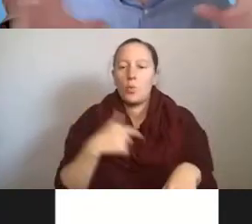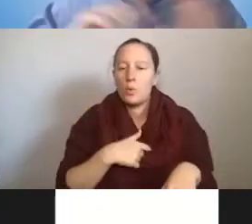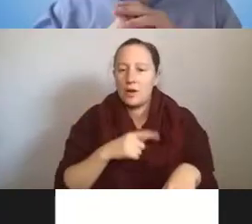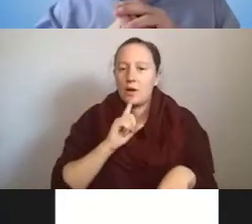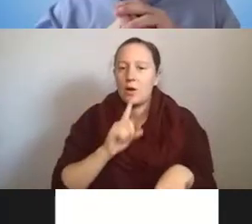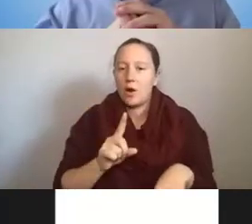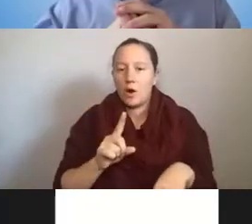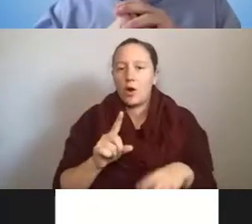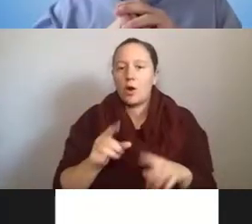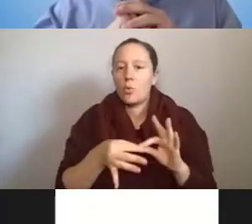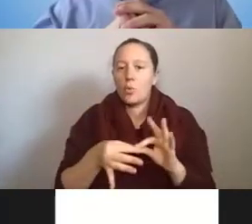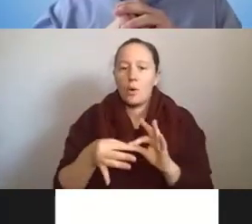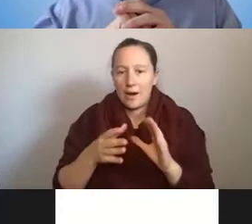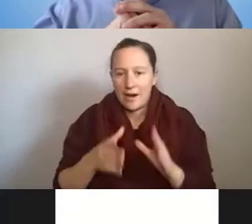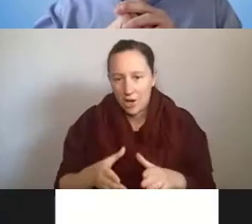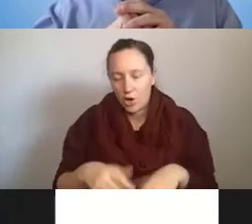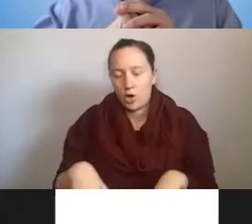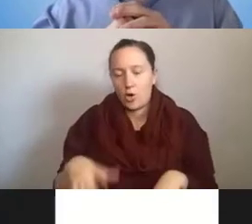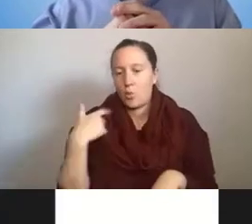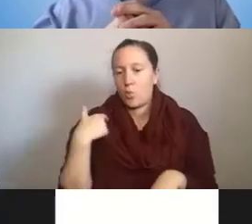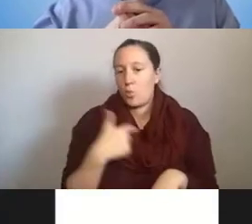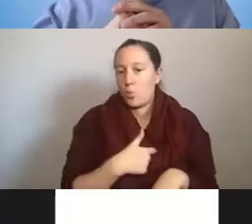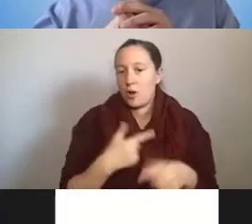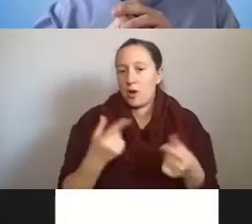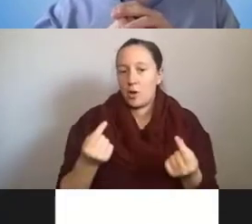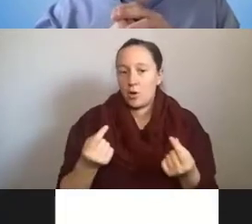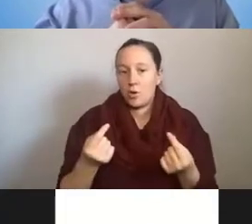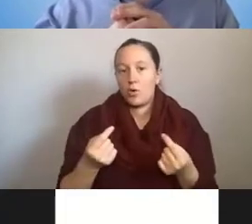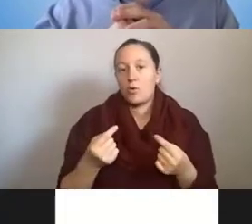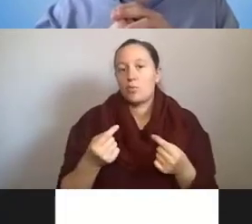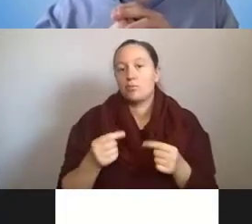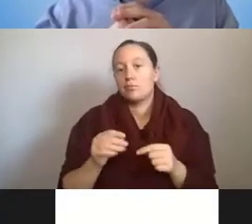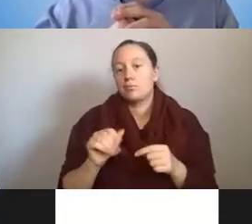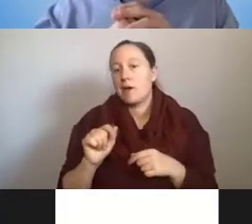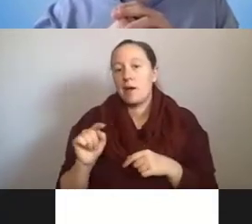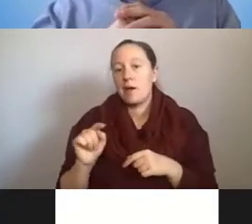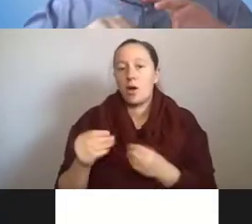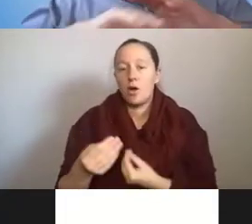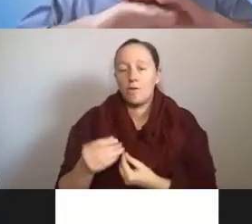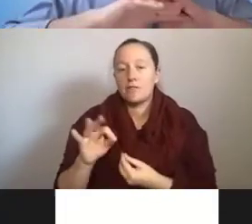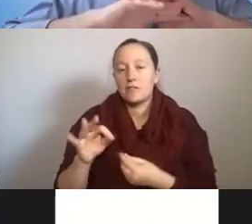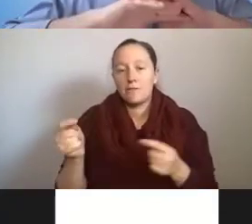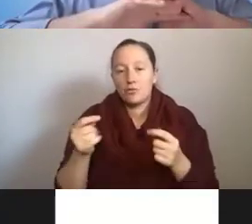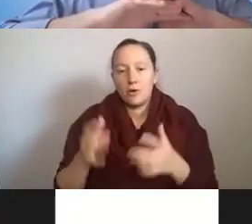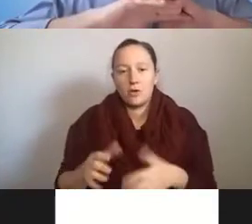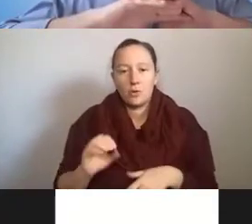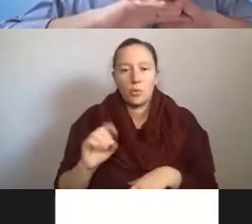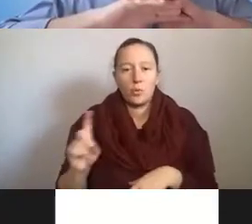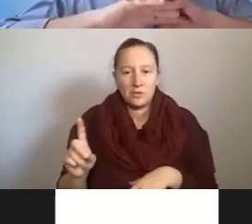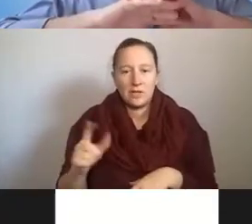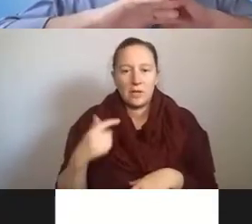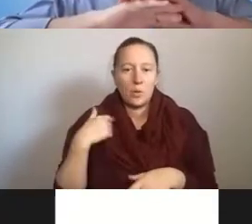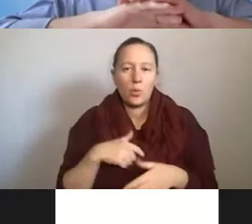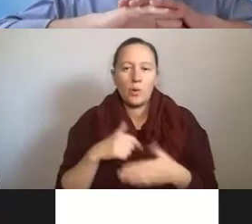so basically what we're doing is, we're sitting in the office of the director, and we're helping investigators that are supported